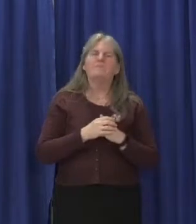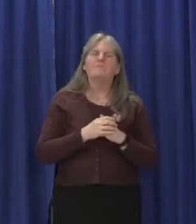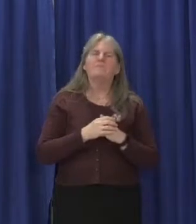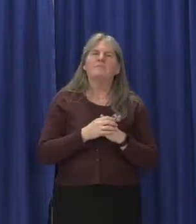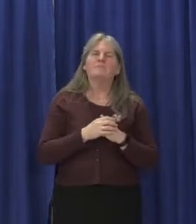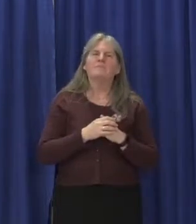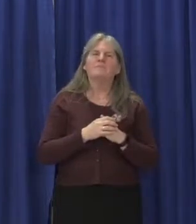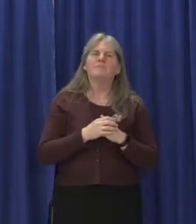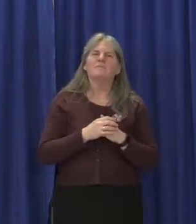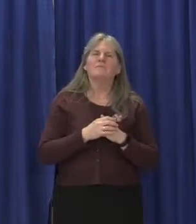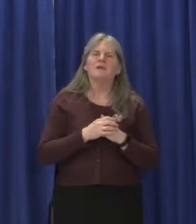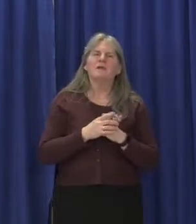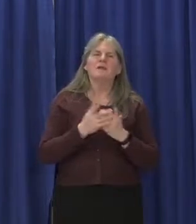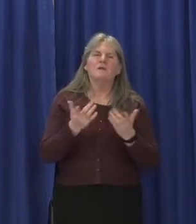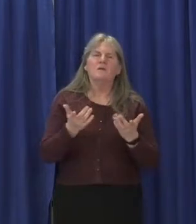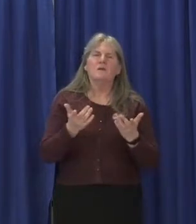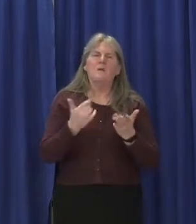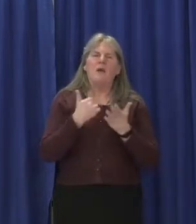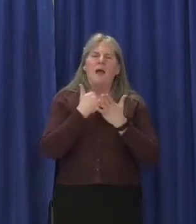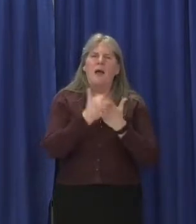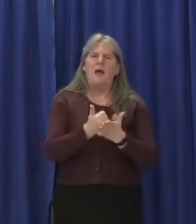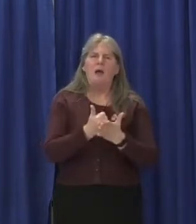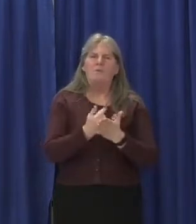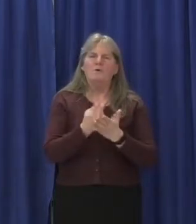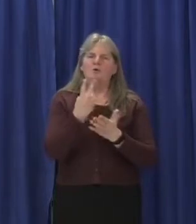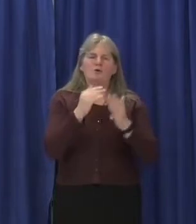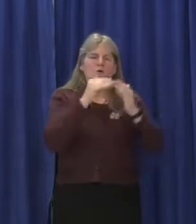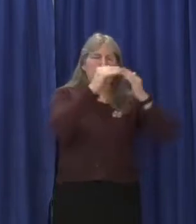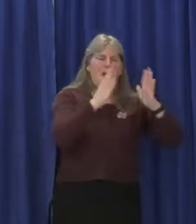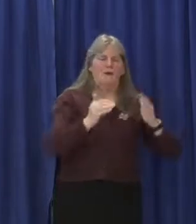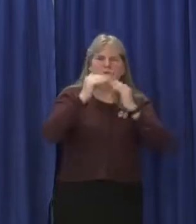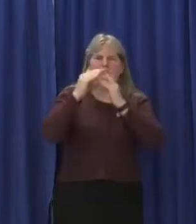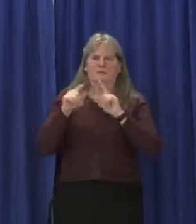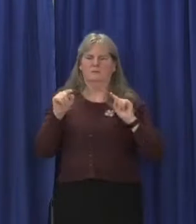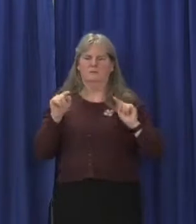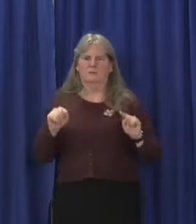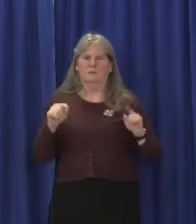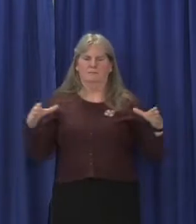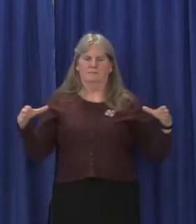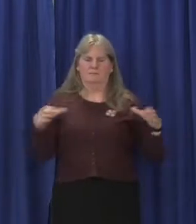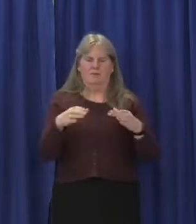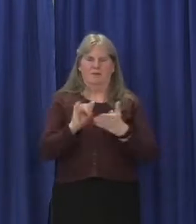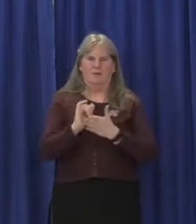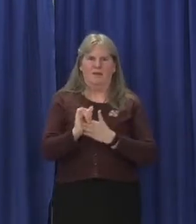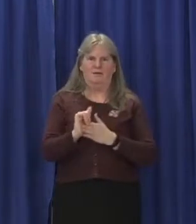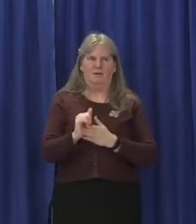The rule of thumb is-- is the two household rule. I know in my Q&A, I had some